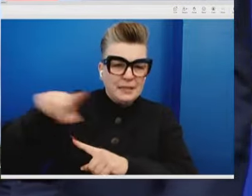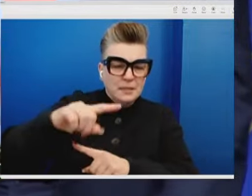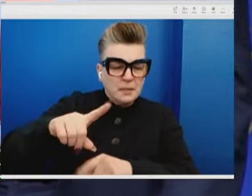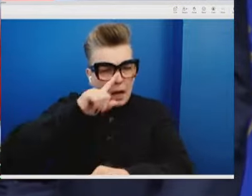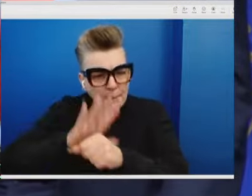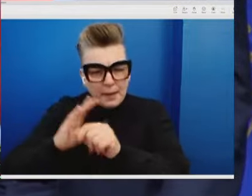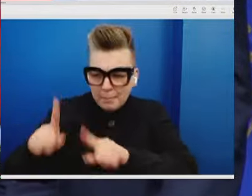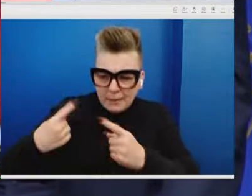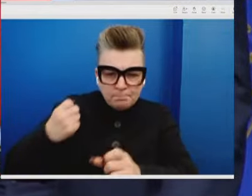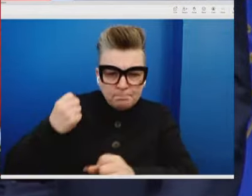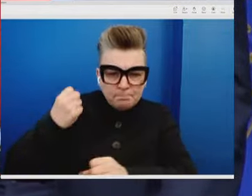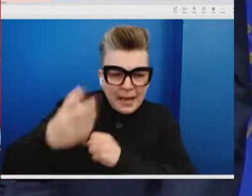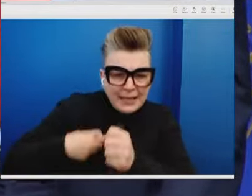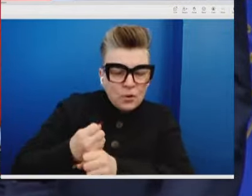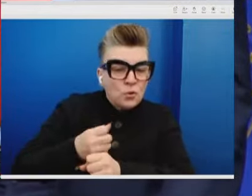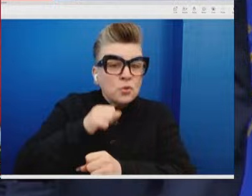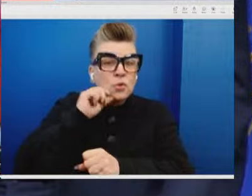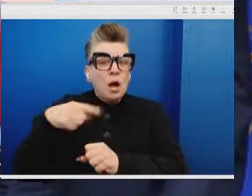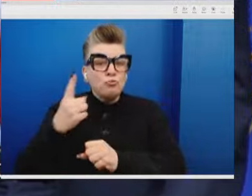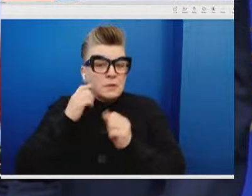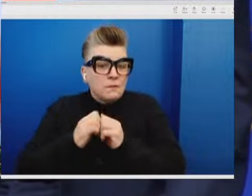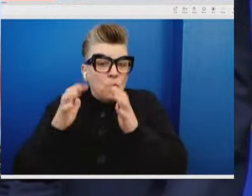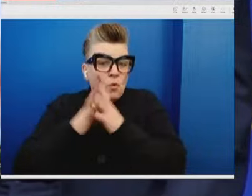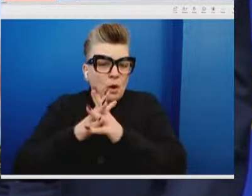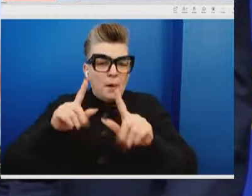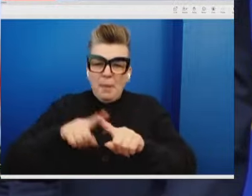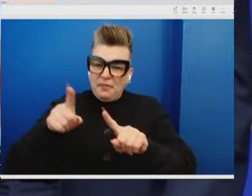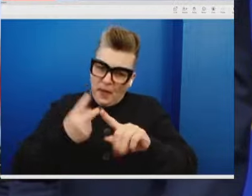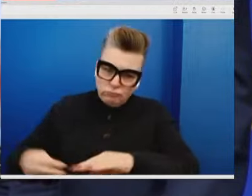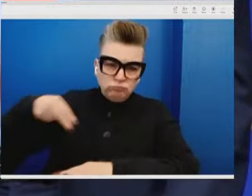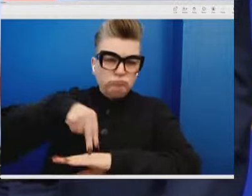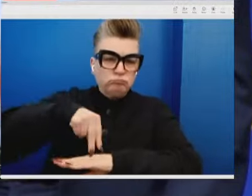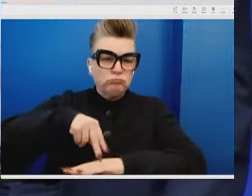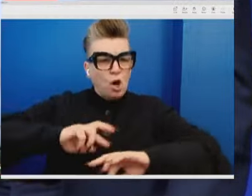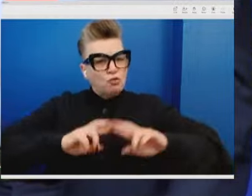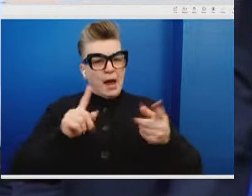but they stood up in service to help Americans engage in work and their community. And as